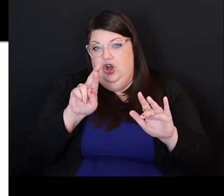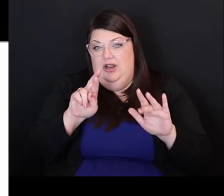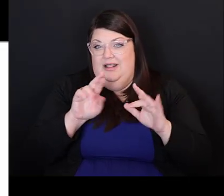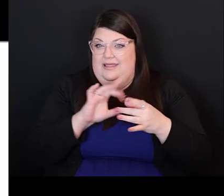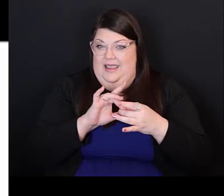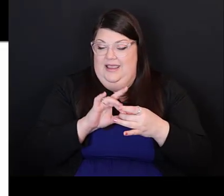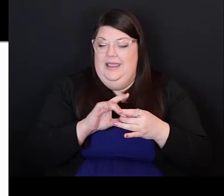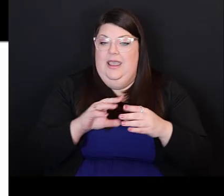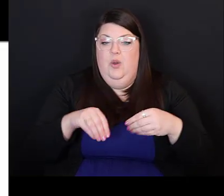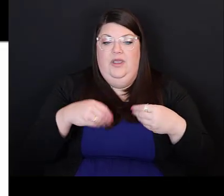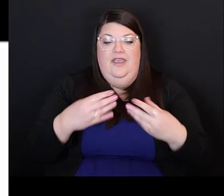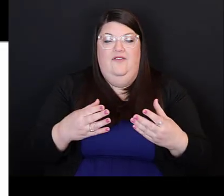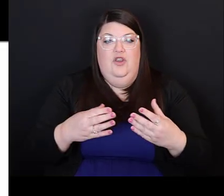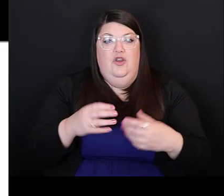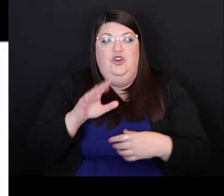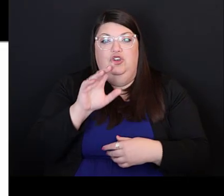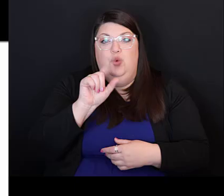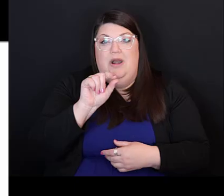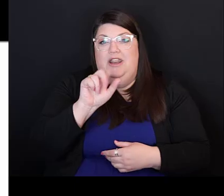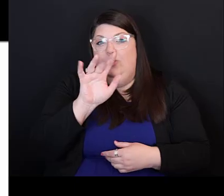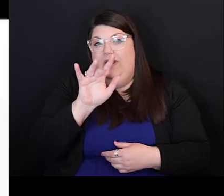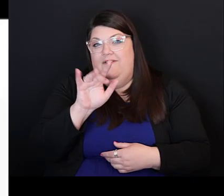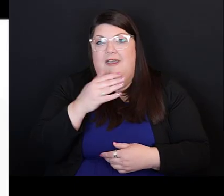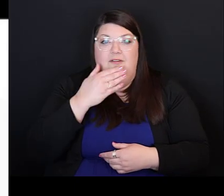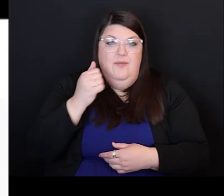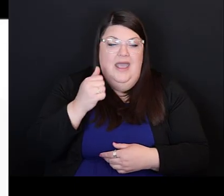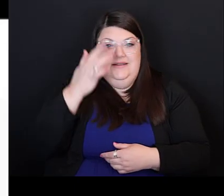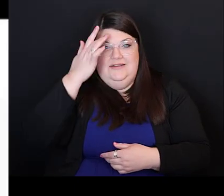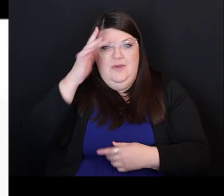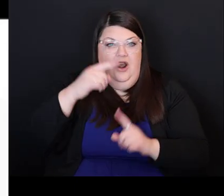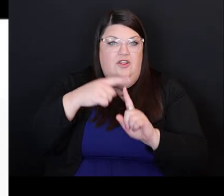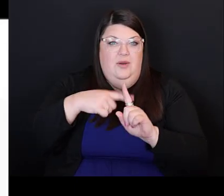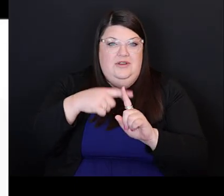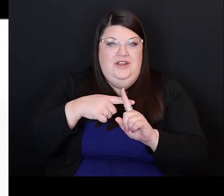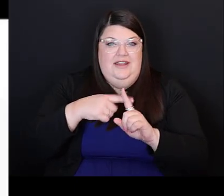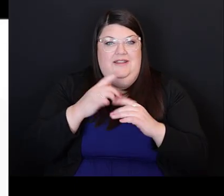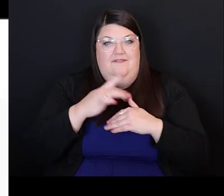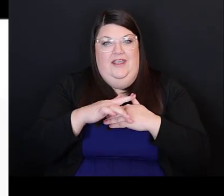it will give you the 2025 best smart thermostats that are available in the